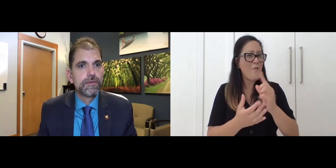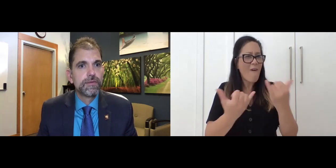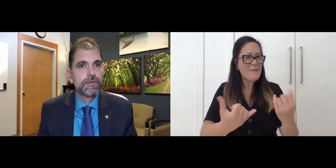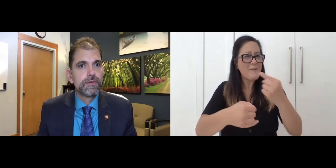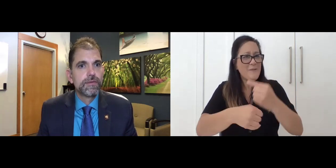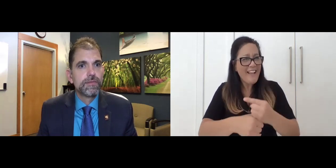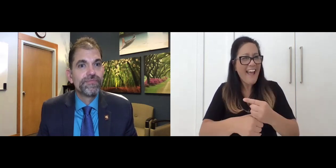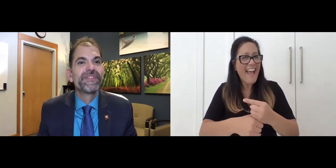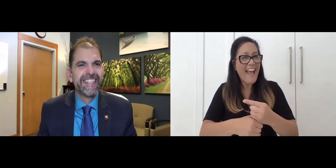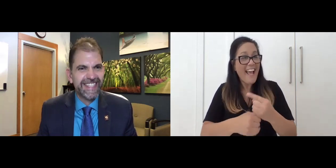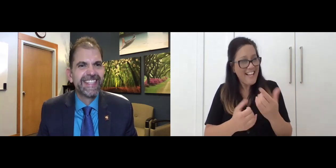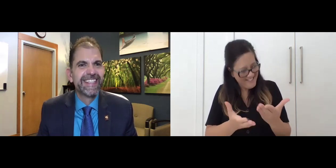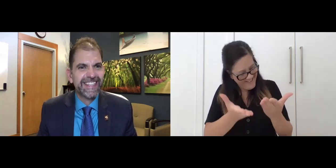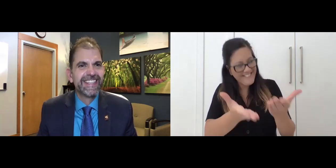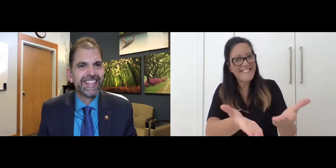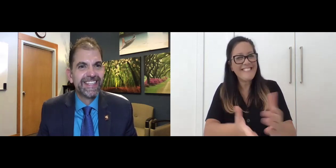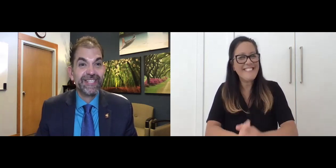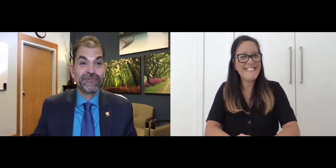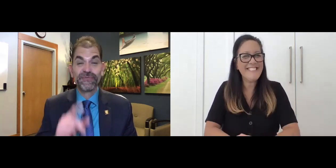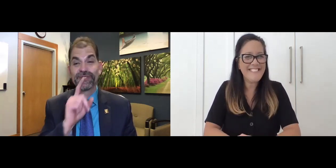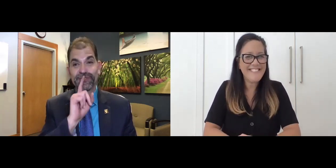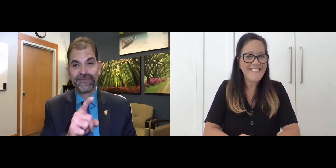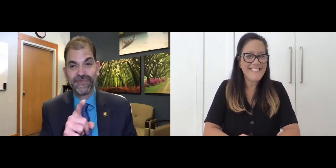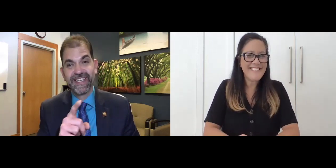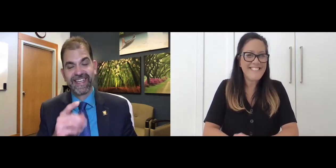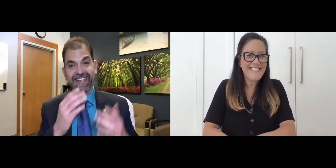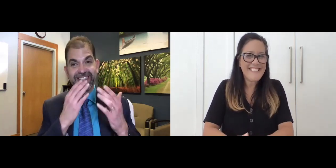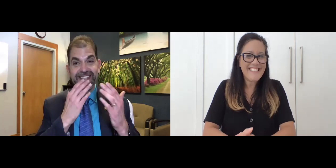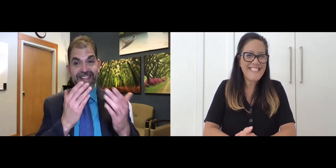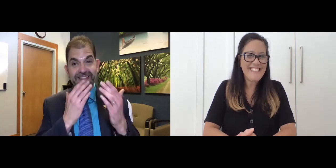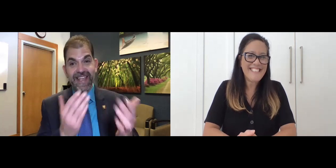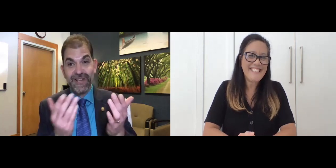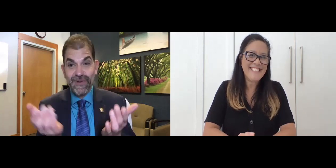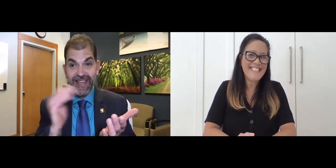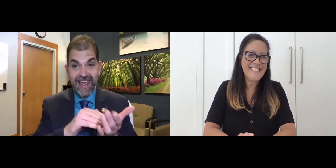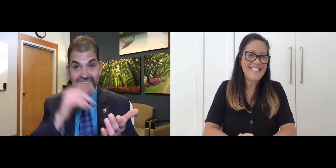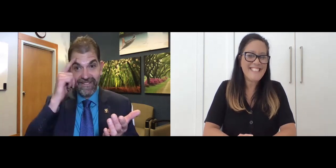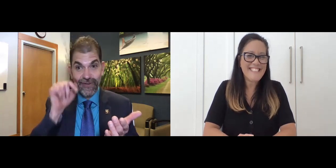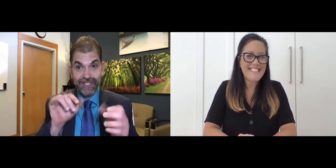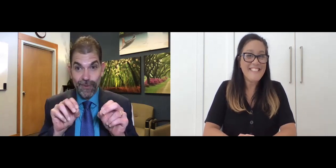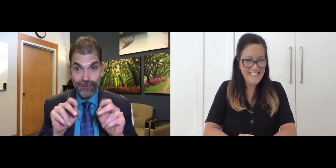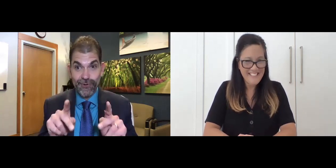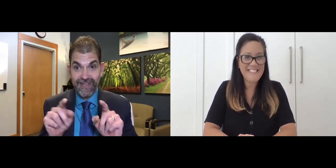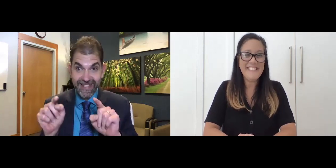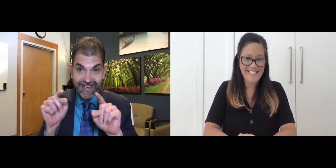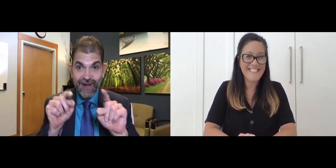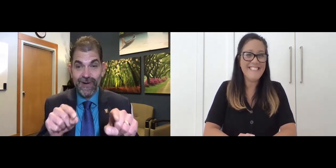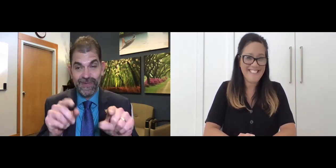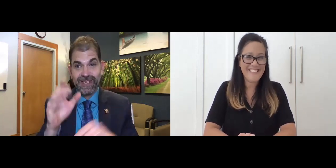Also how you got to where you are today. Sure, Christine.